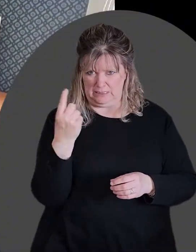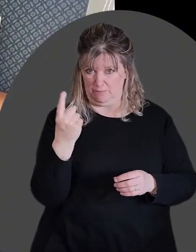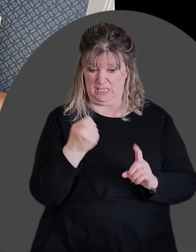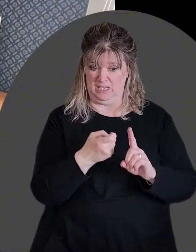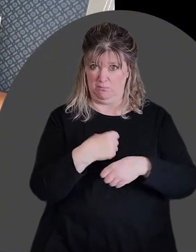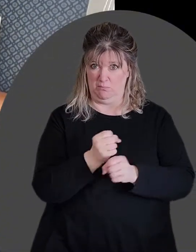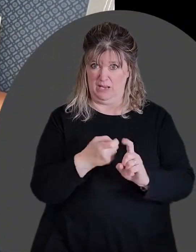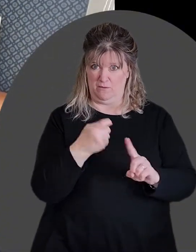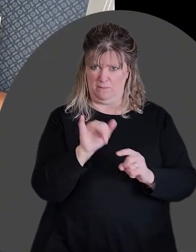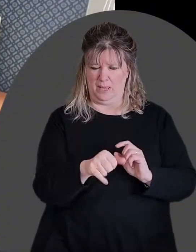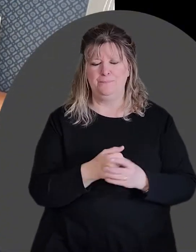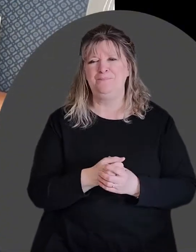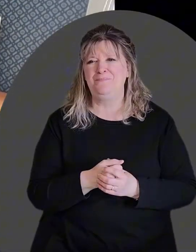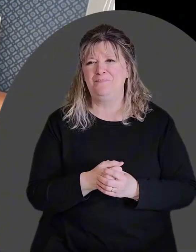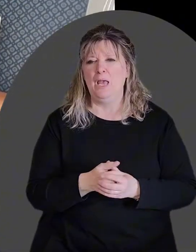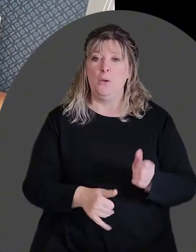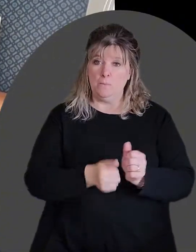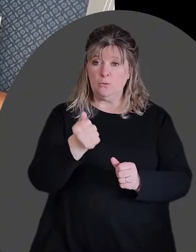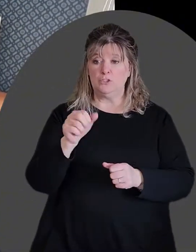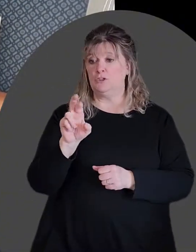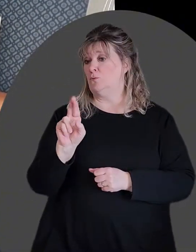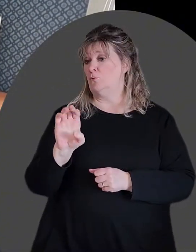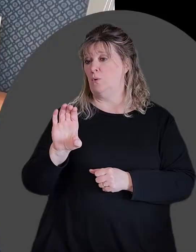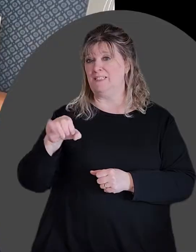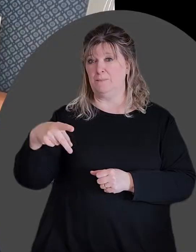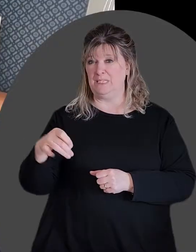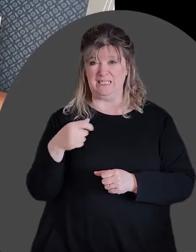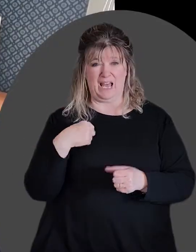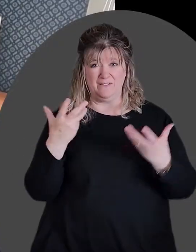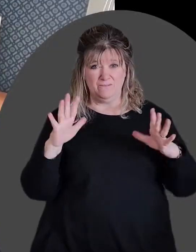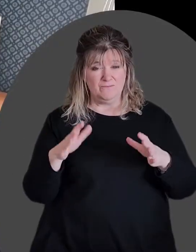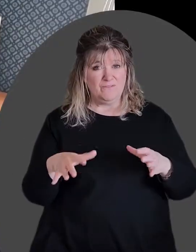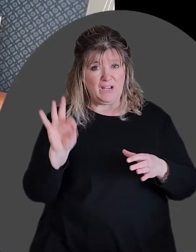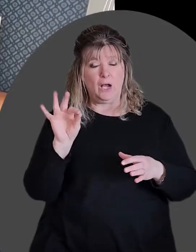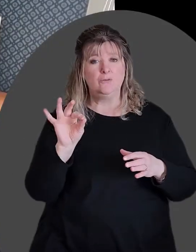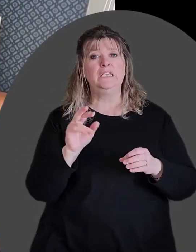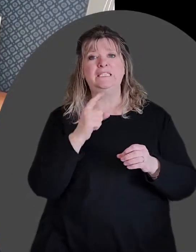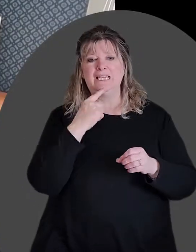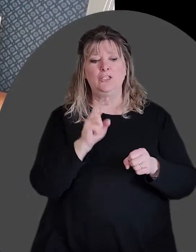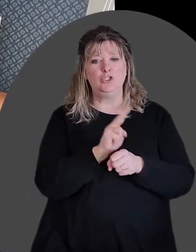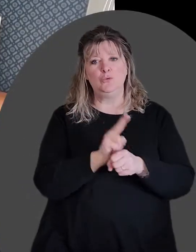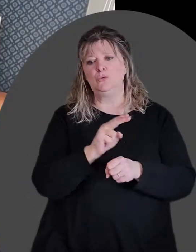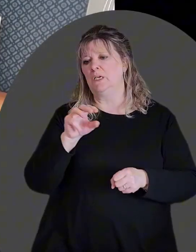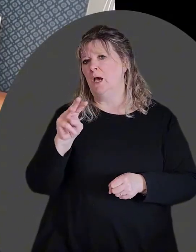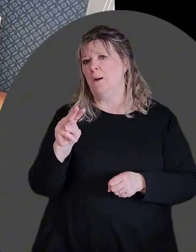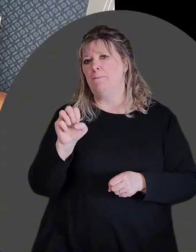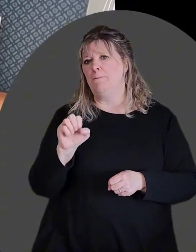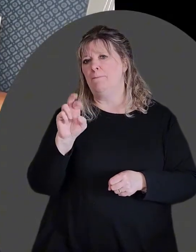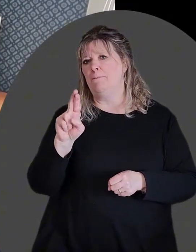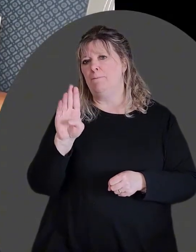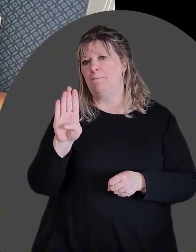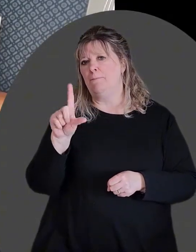most of the recipes I found said to use a marble mortar to pound the walnuts in